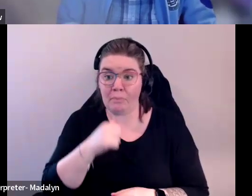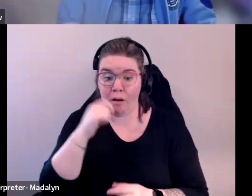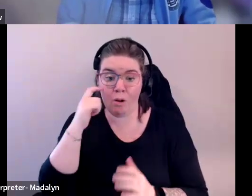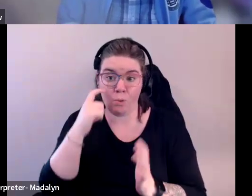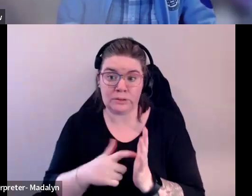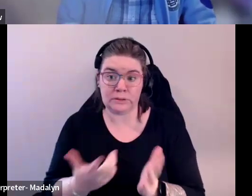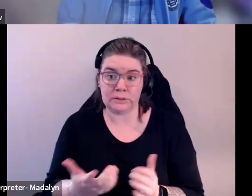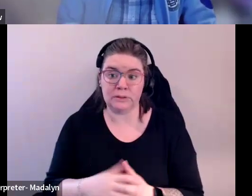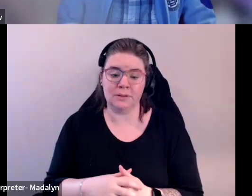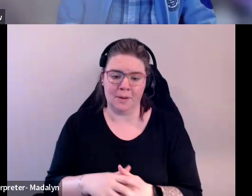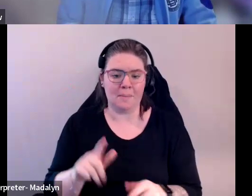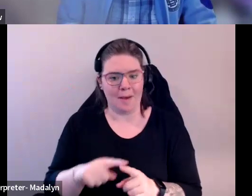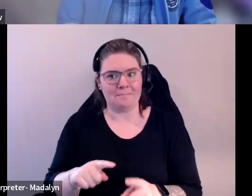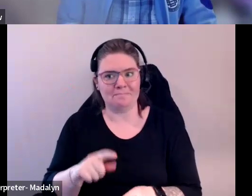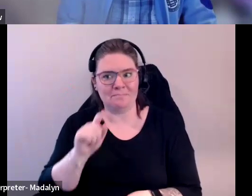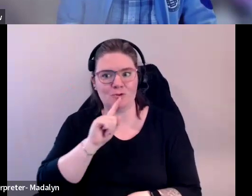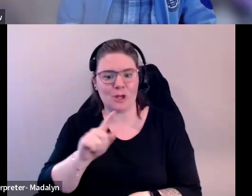Don Posh: But it was cool that it happened so quickly.